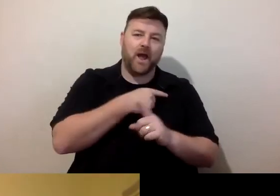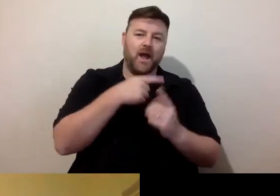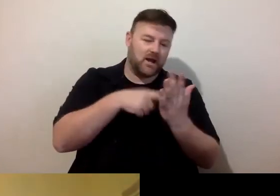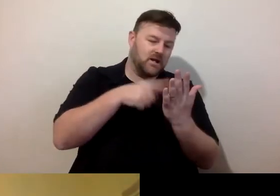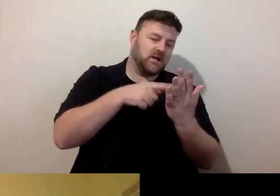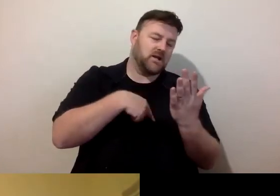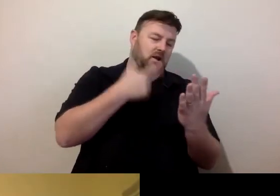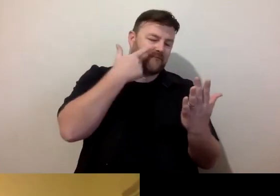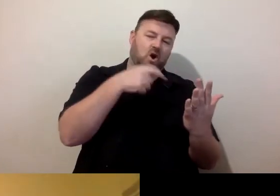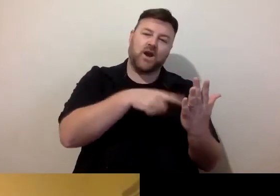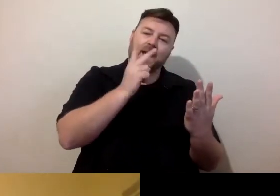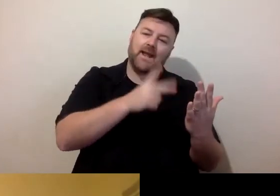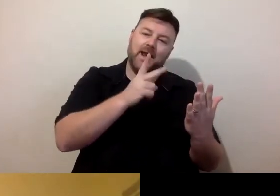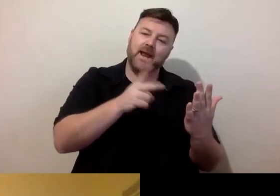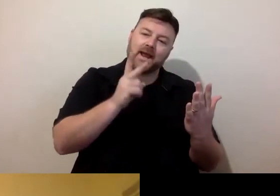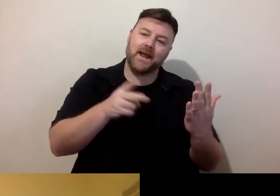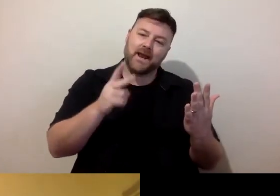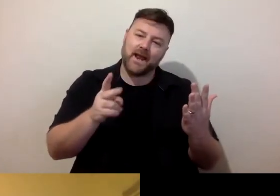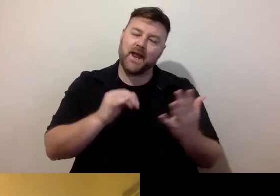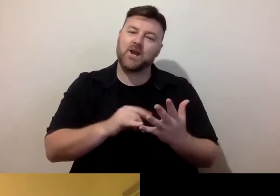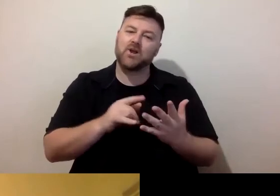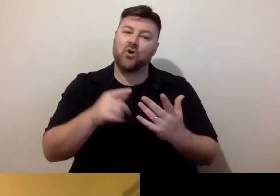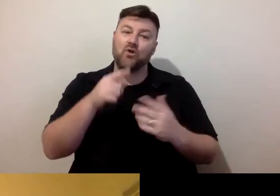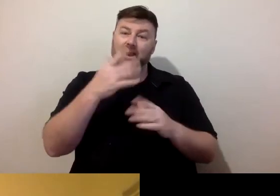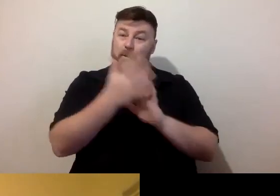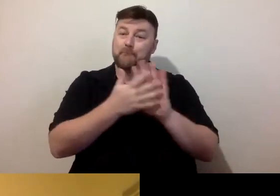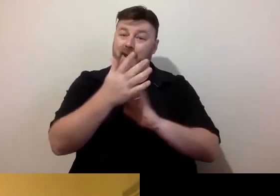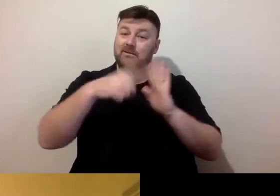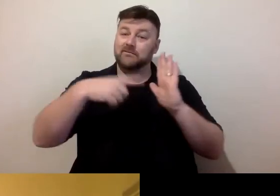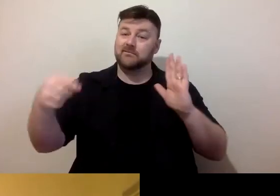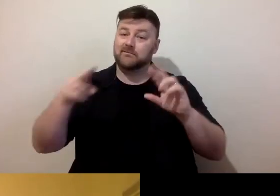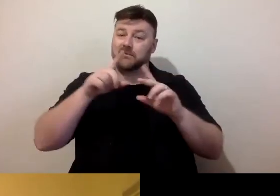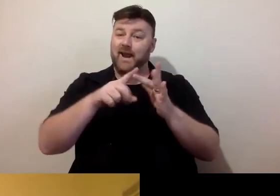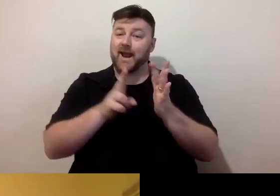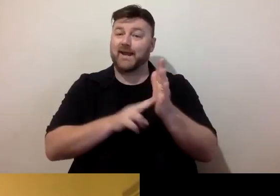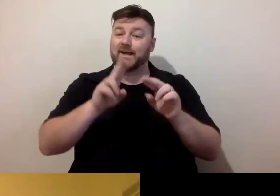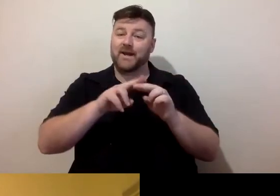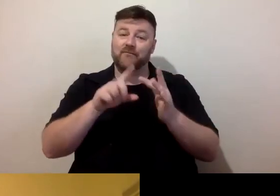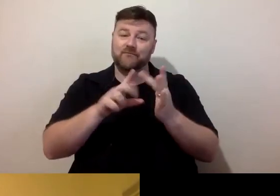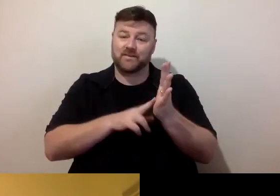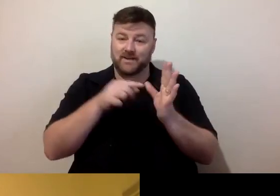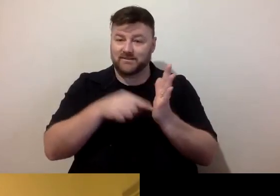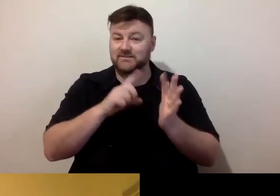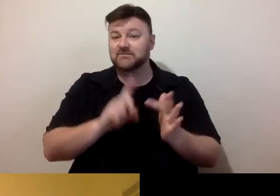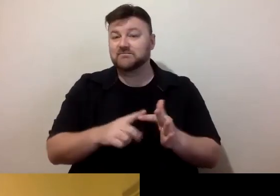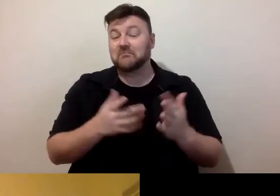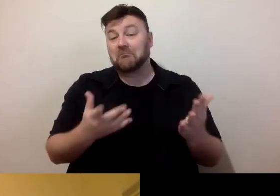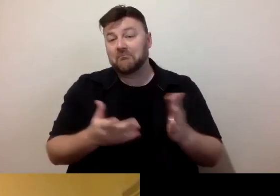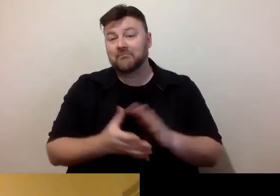And I am always striving for intimacy within the physicality. Thanks, Matt. That's beautiful.